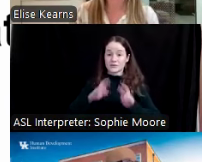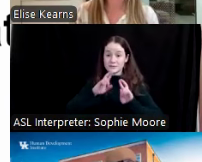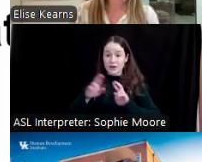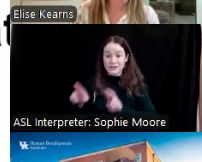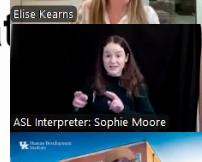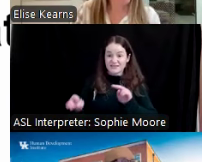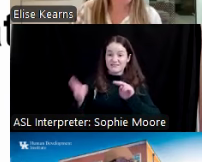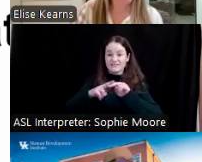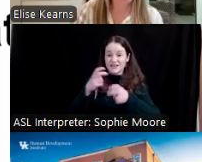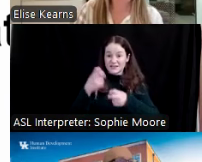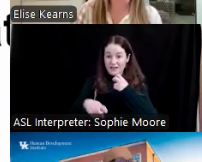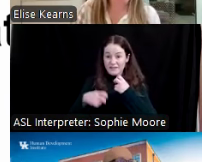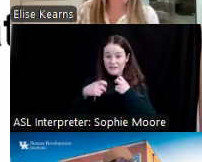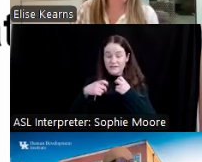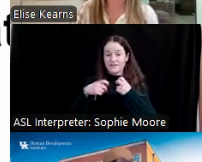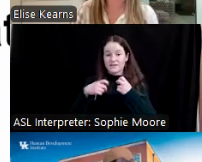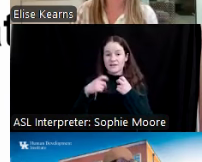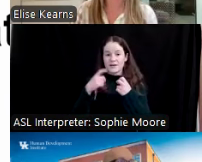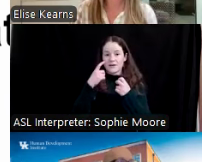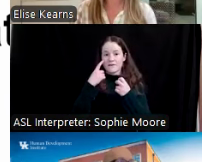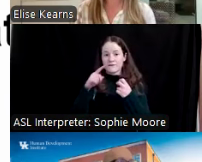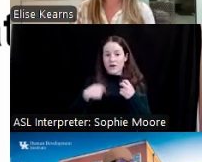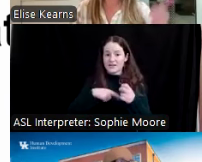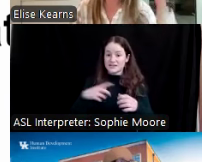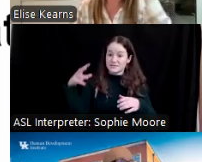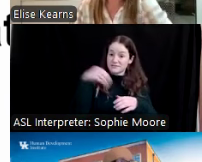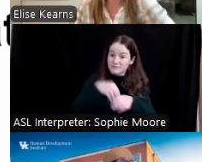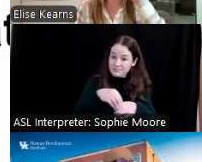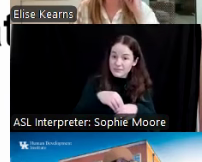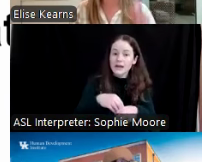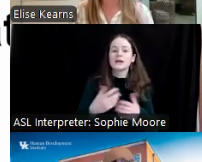So the somatic nervous system really is thinking about how much energy it takes